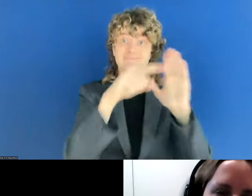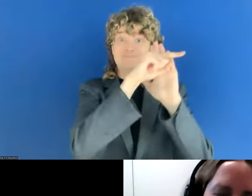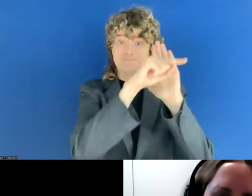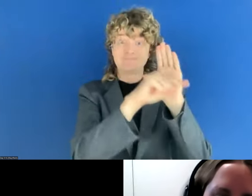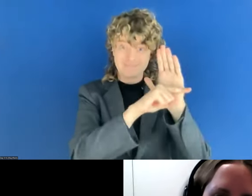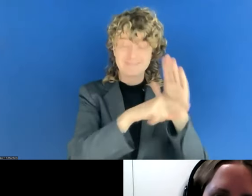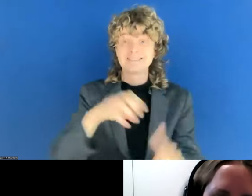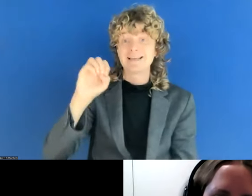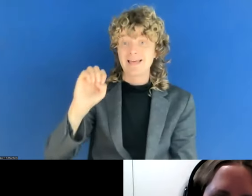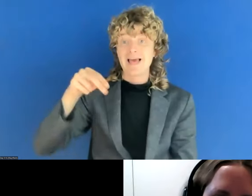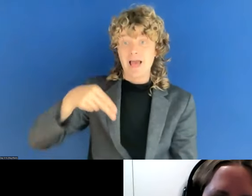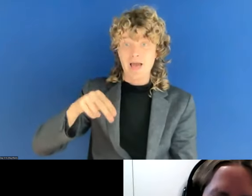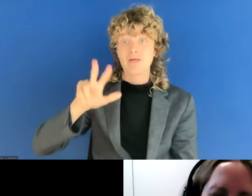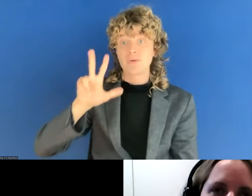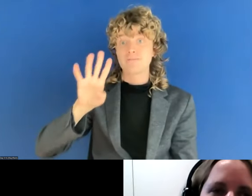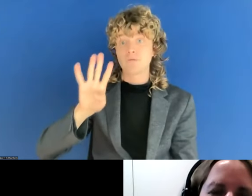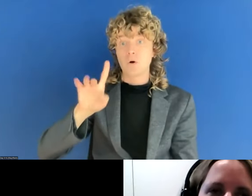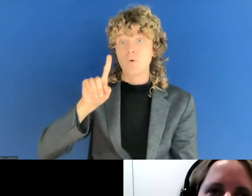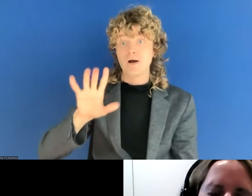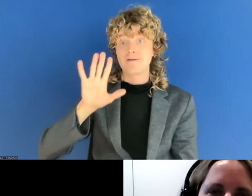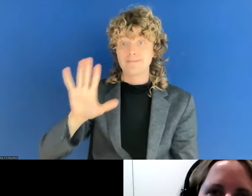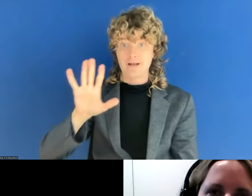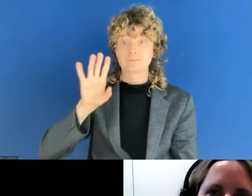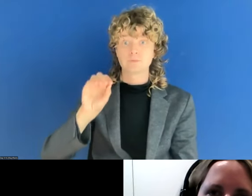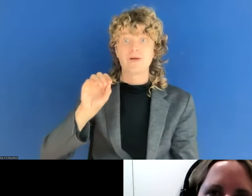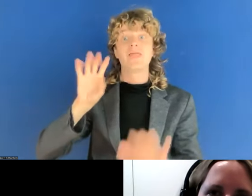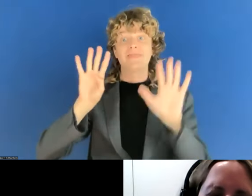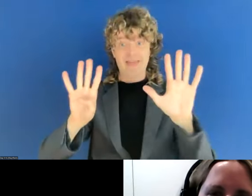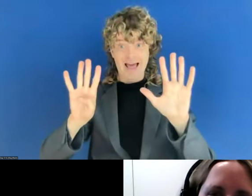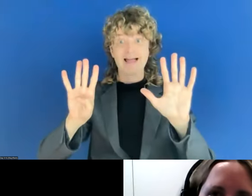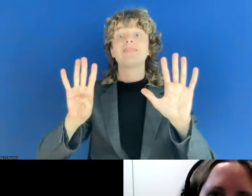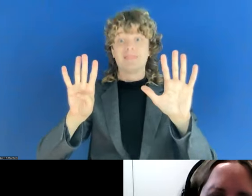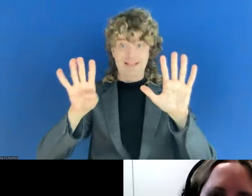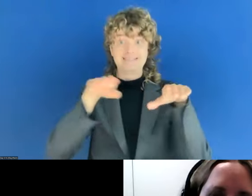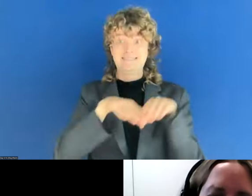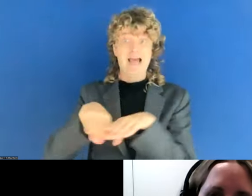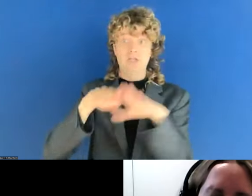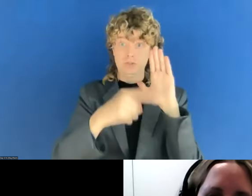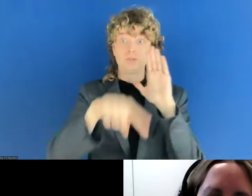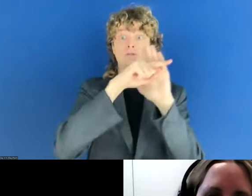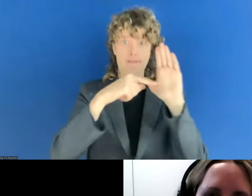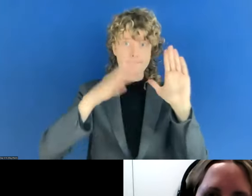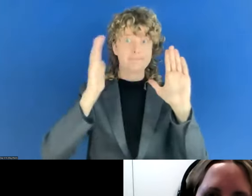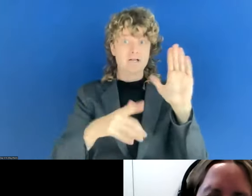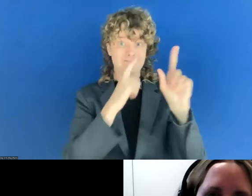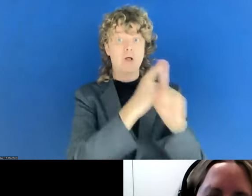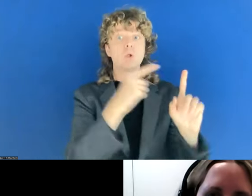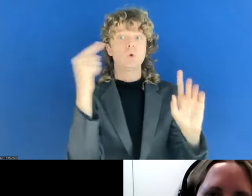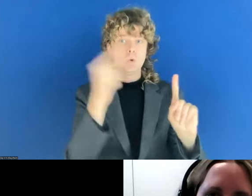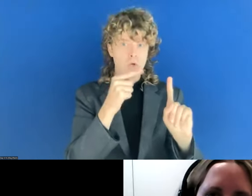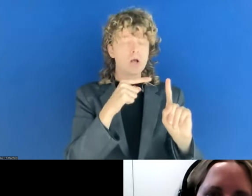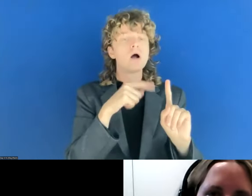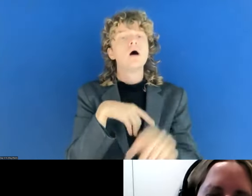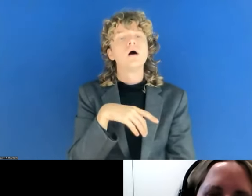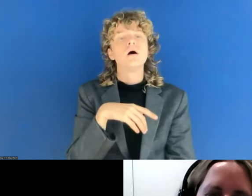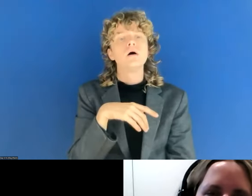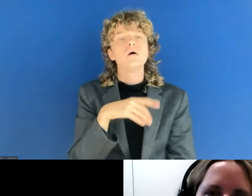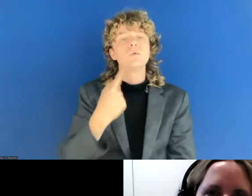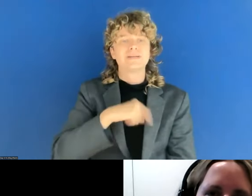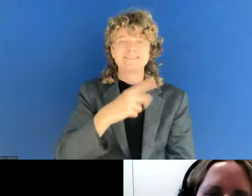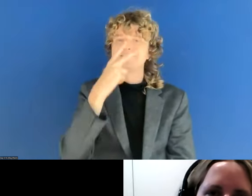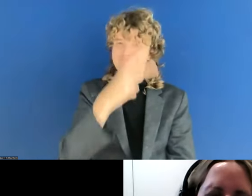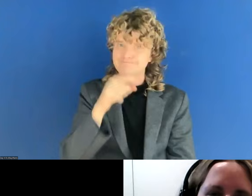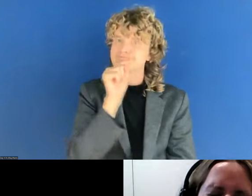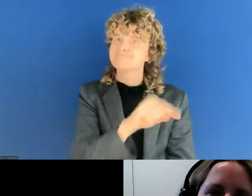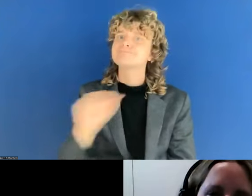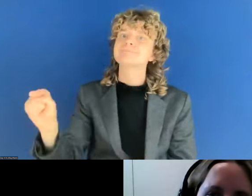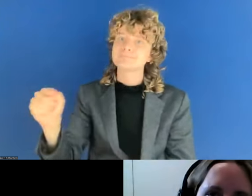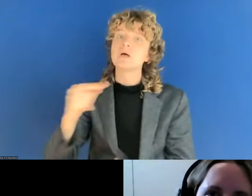requirements. However, in these presentations we have heard that some reportings are more granular,